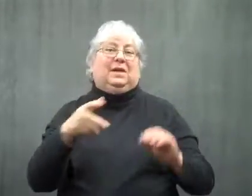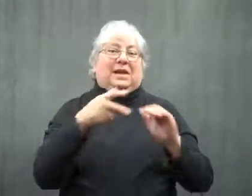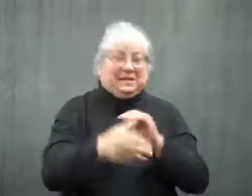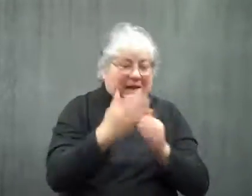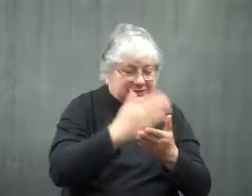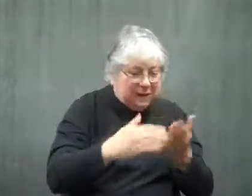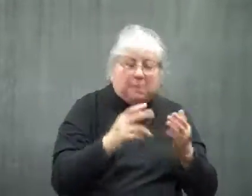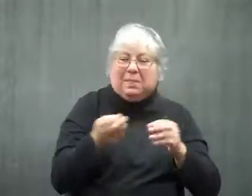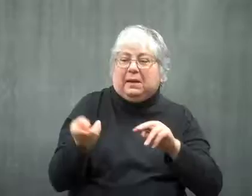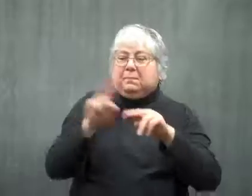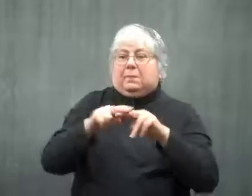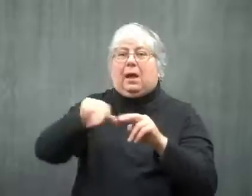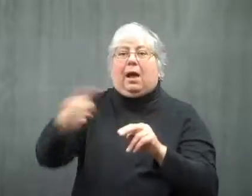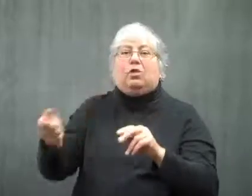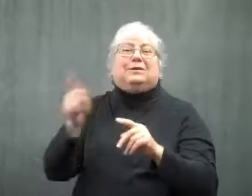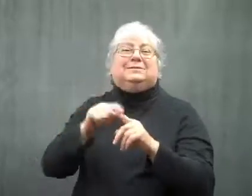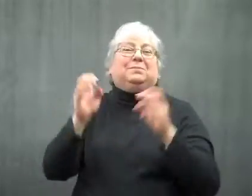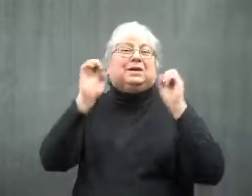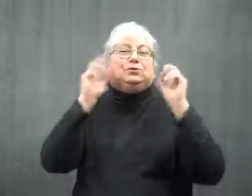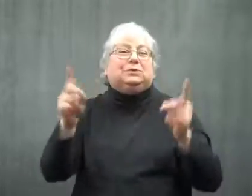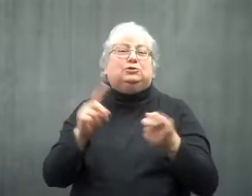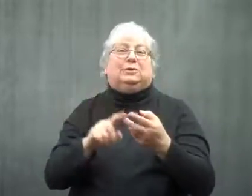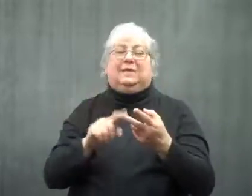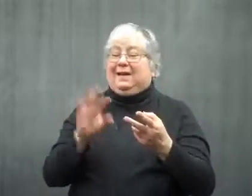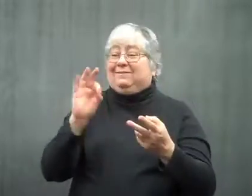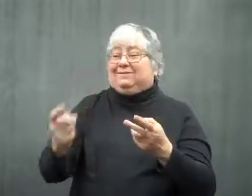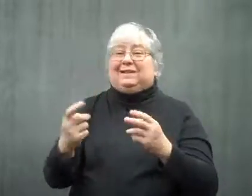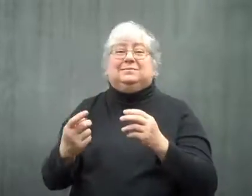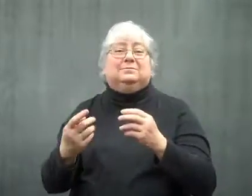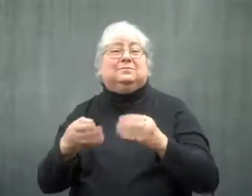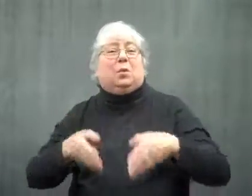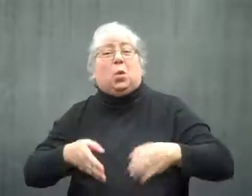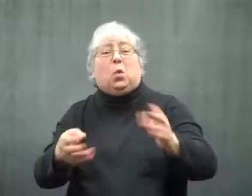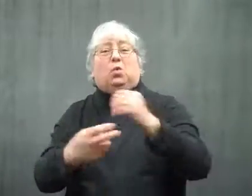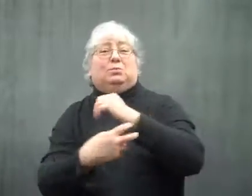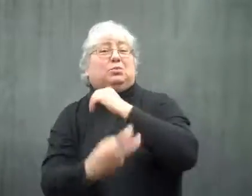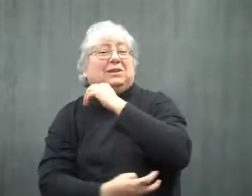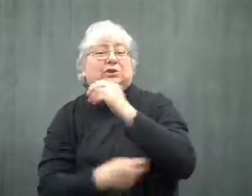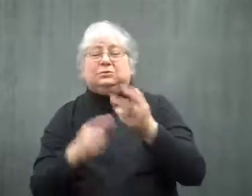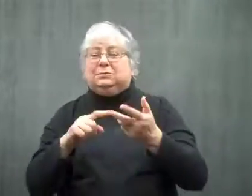He wants to cut some, and increase funds for things like education and infrastructure.